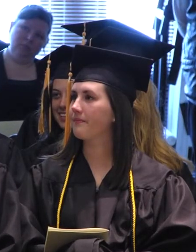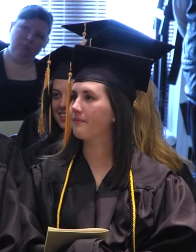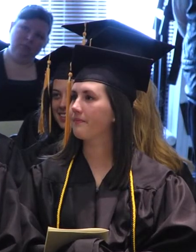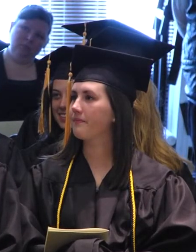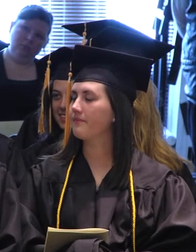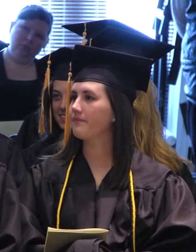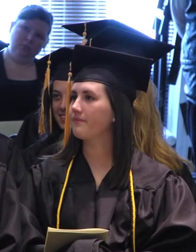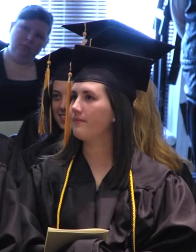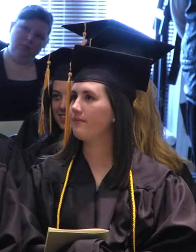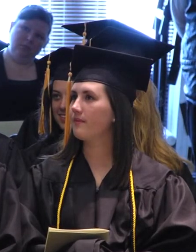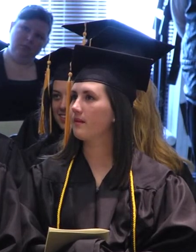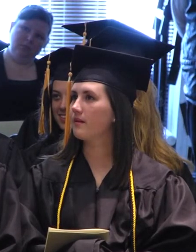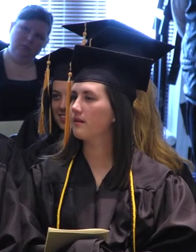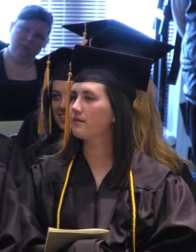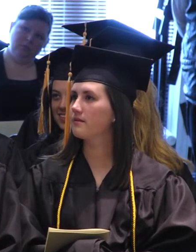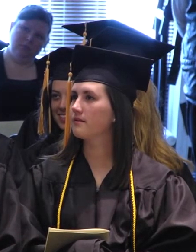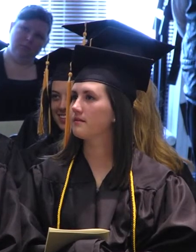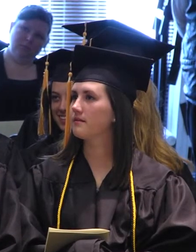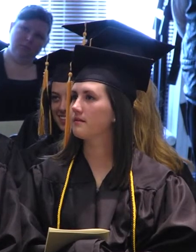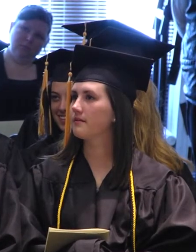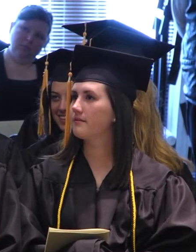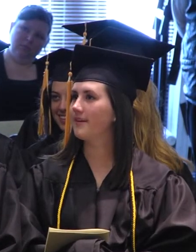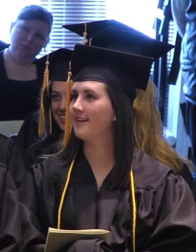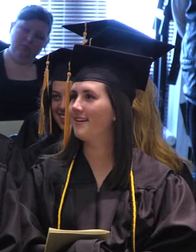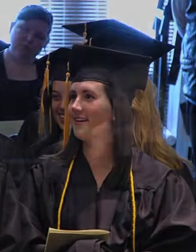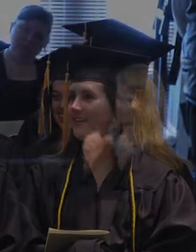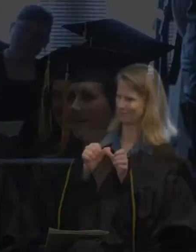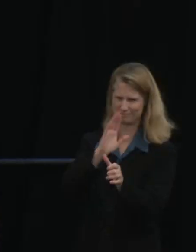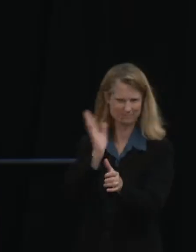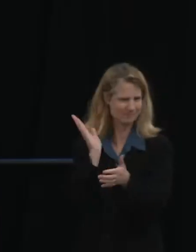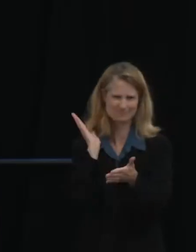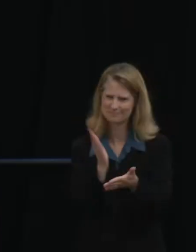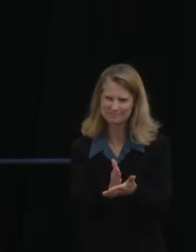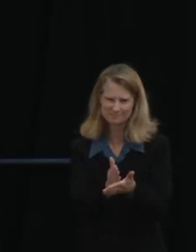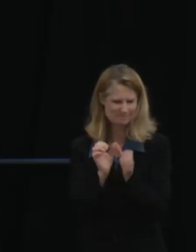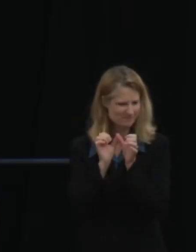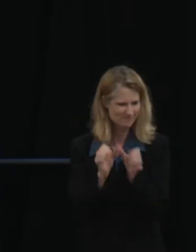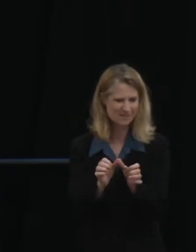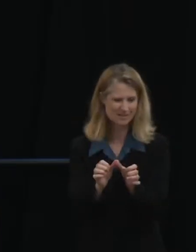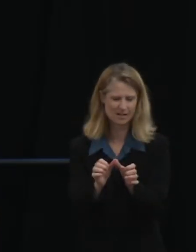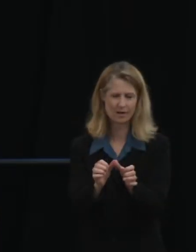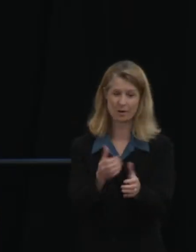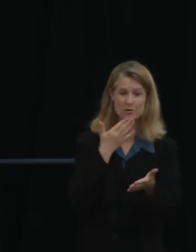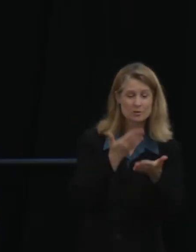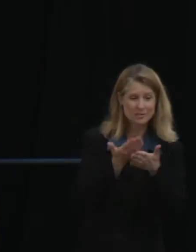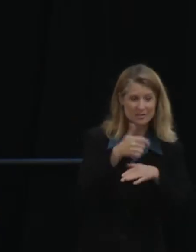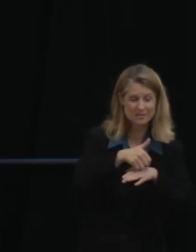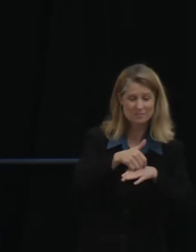somewhat knowledgeable, and unstoppable. Through thick and thin we have been a team.